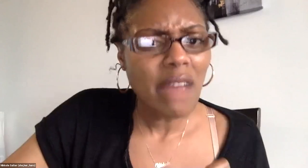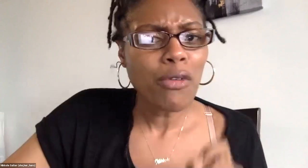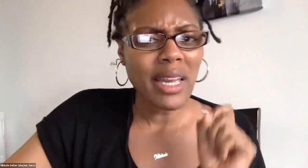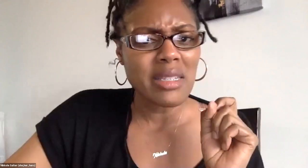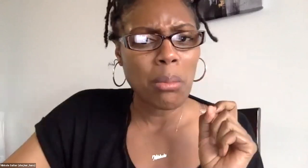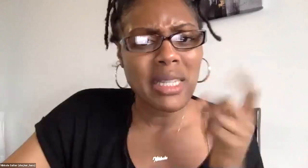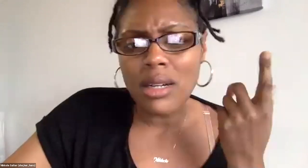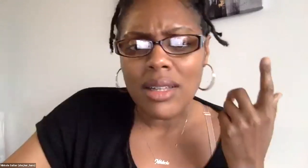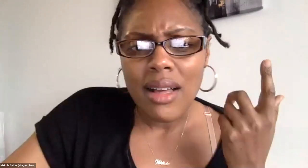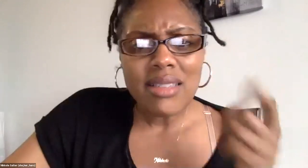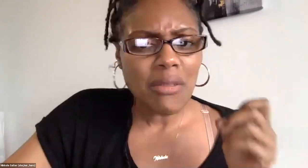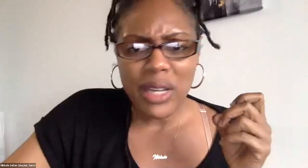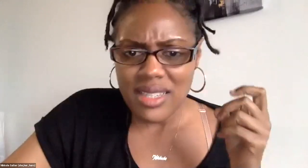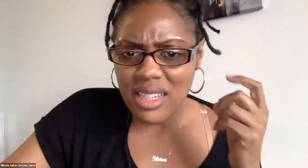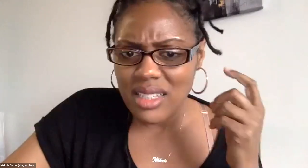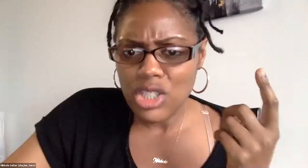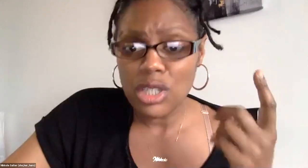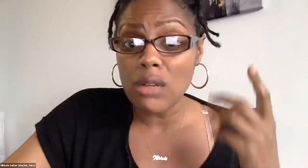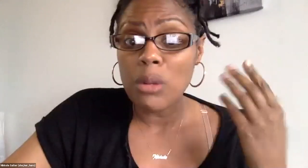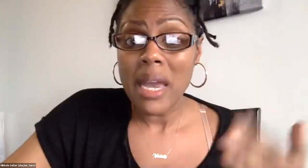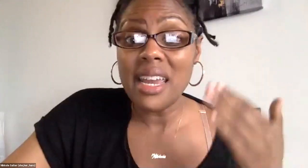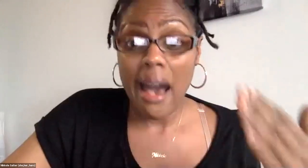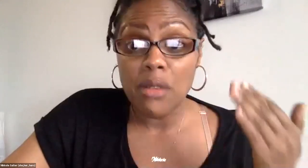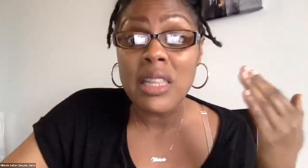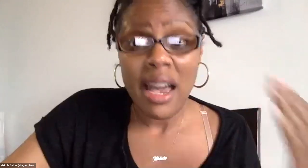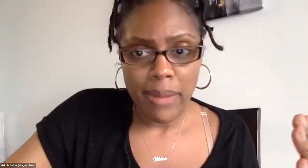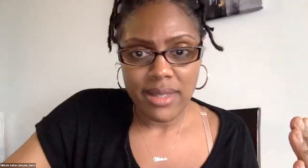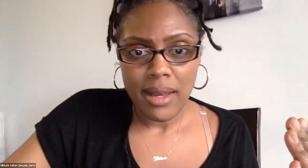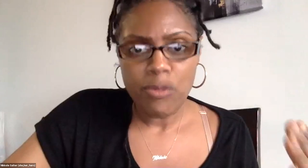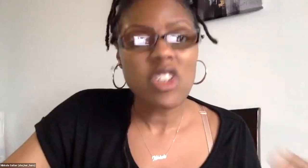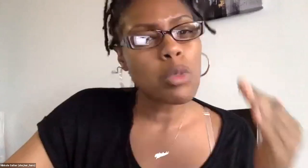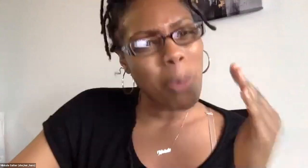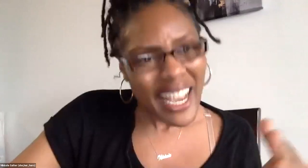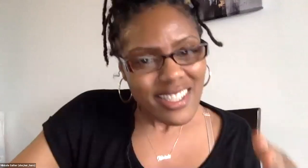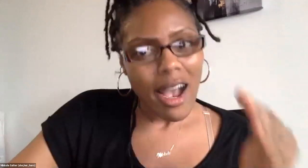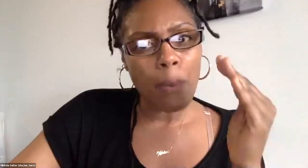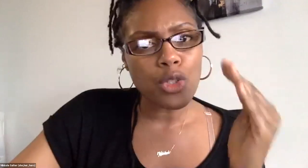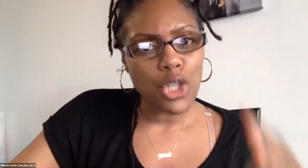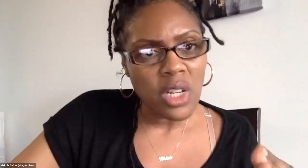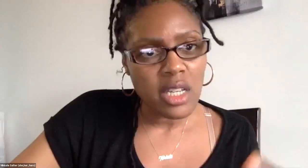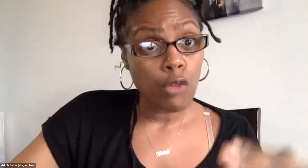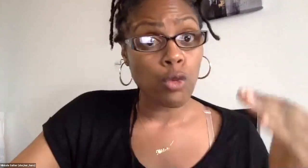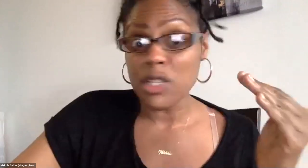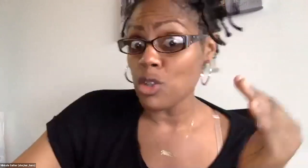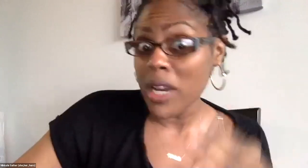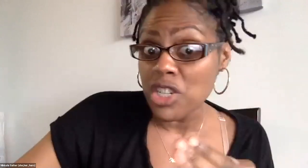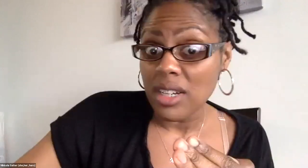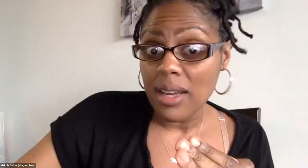Suffering is mental. Suffering is the condition of remaining out of alignment despite opportunities for restoration.